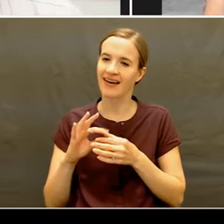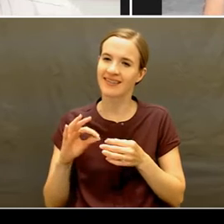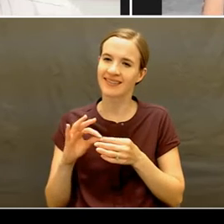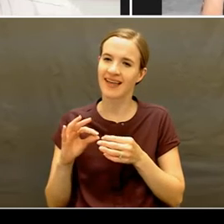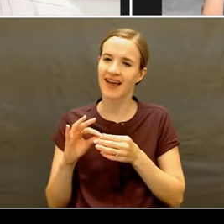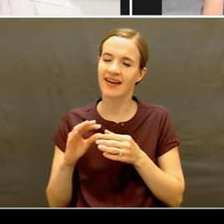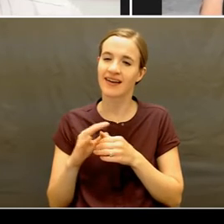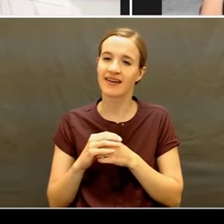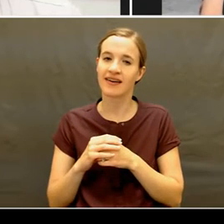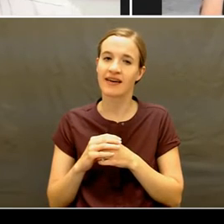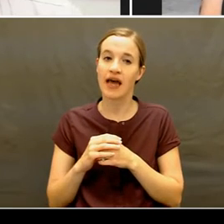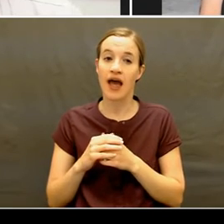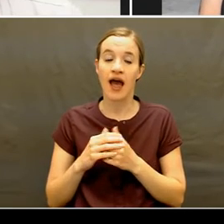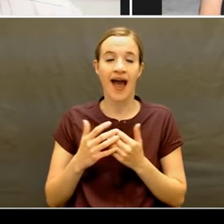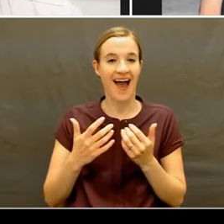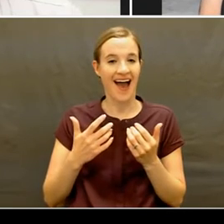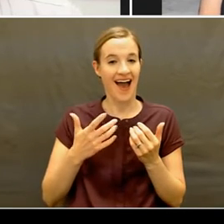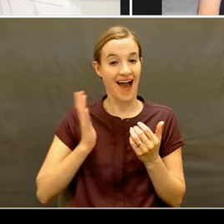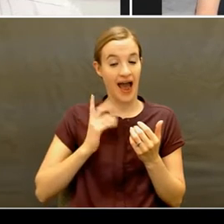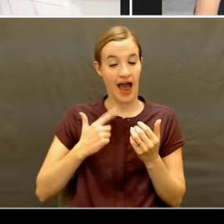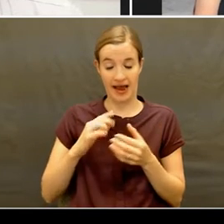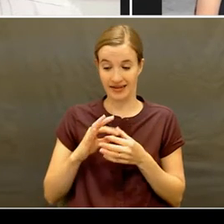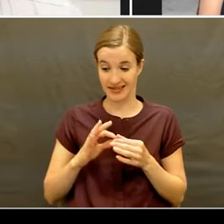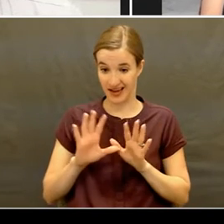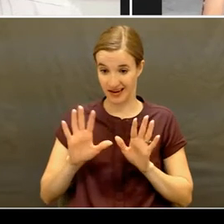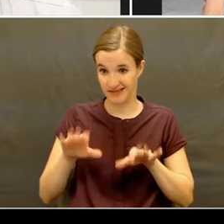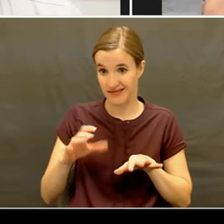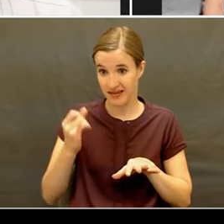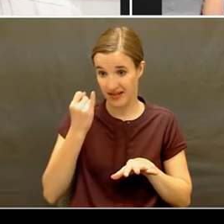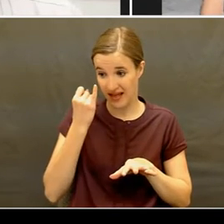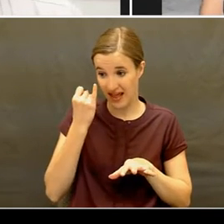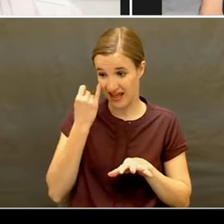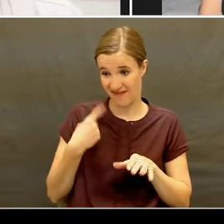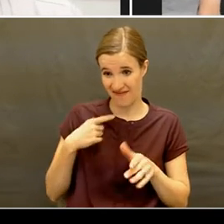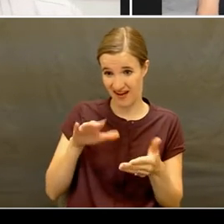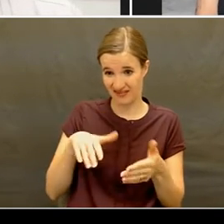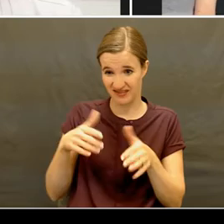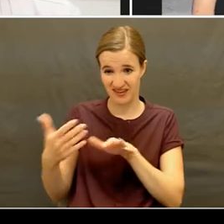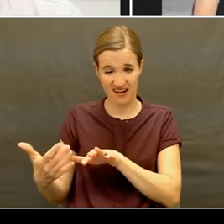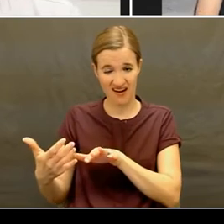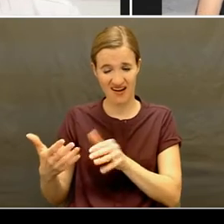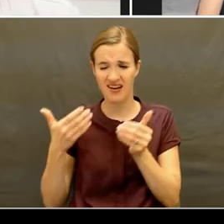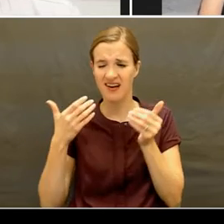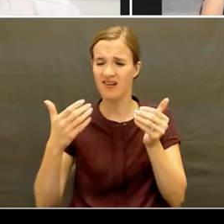If anything happens to me, you know, just bury me in the bus, you know?" And a few days later, the